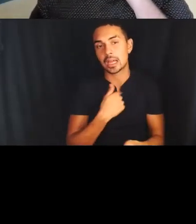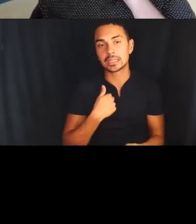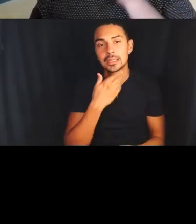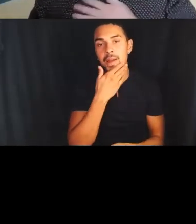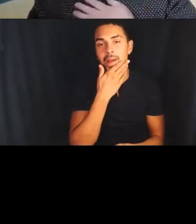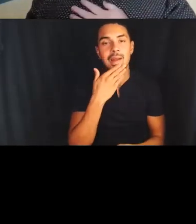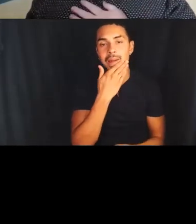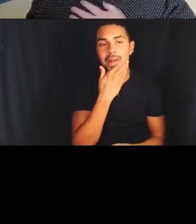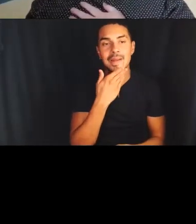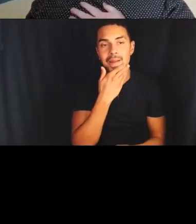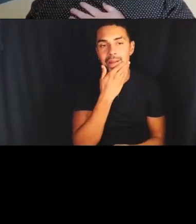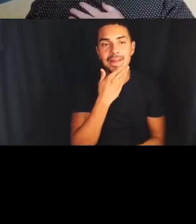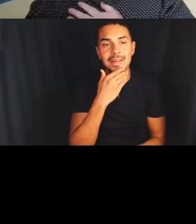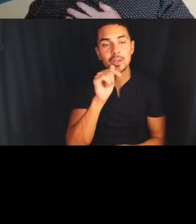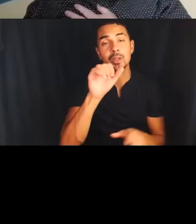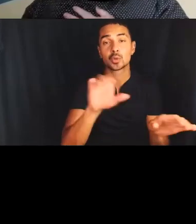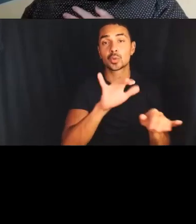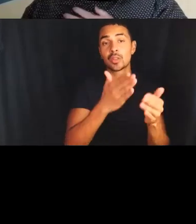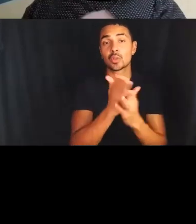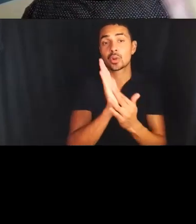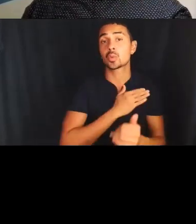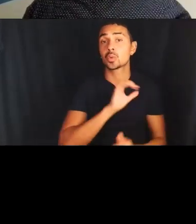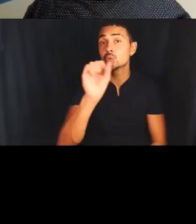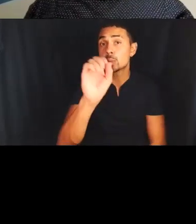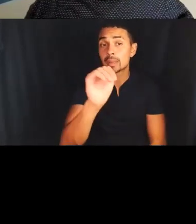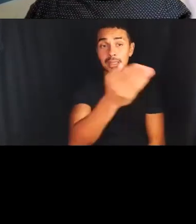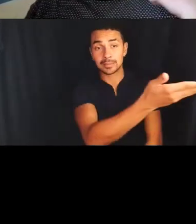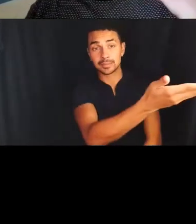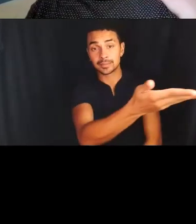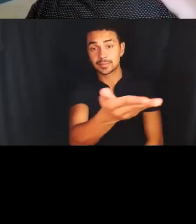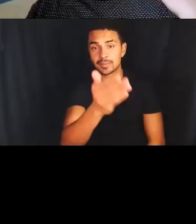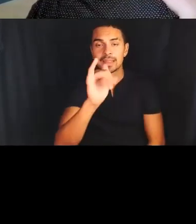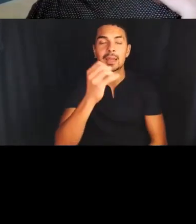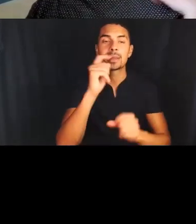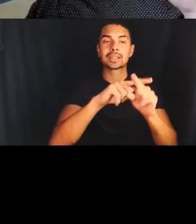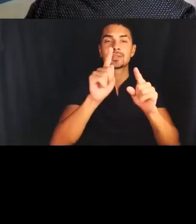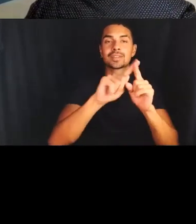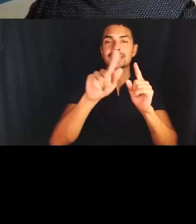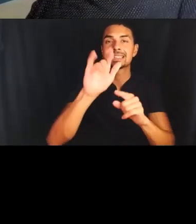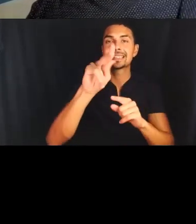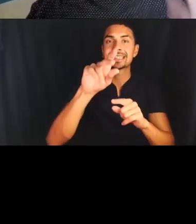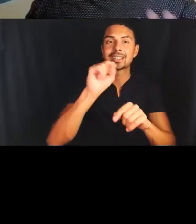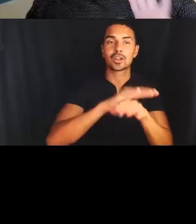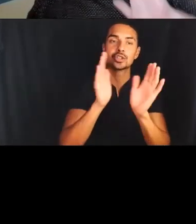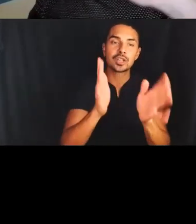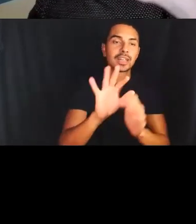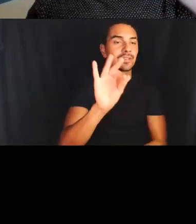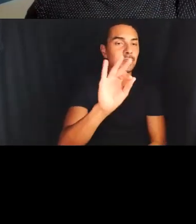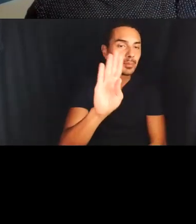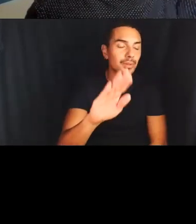You can do that through our social media, which we'll put all the links in the chat, Facebook, Twitter,